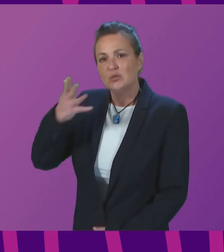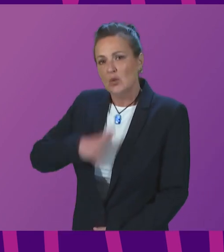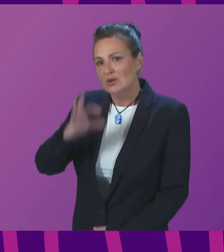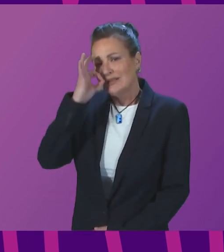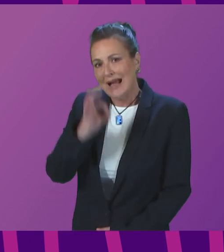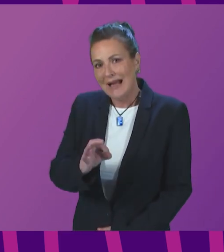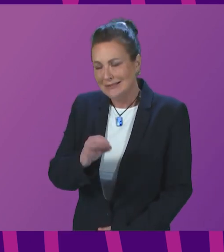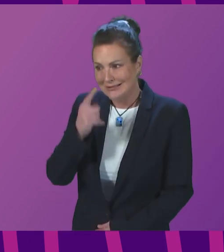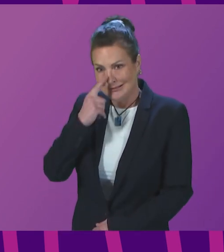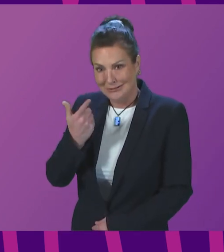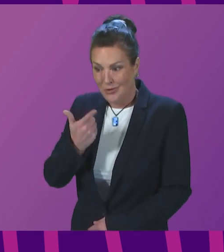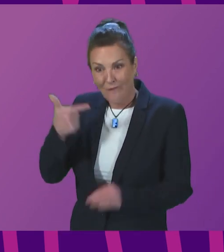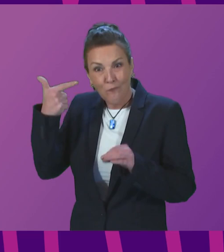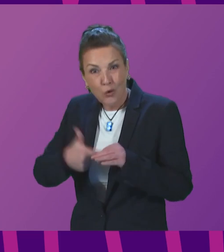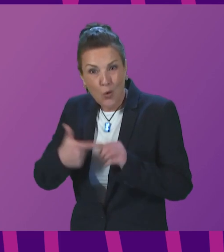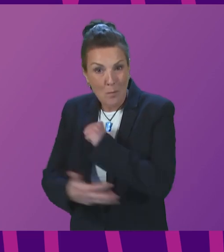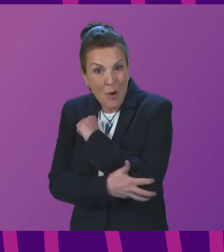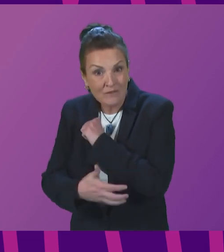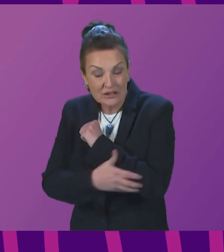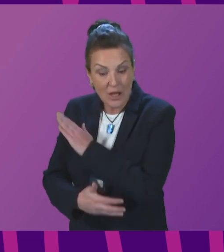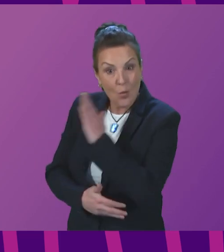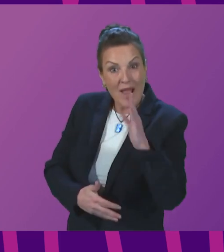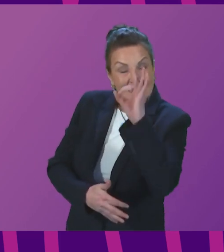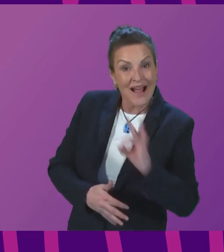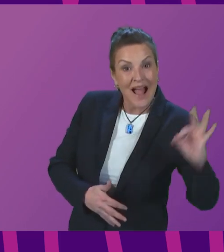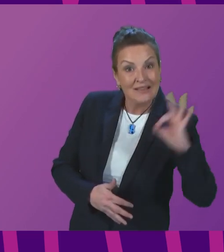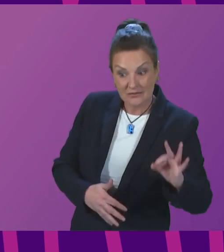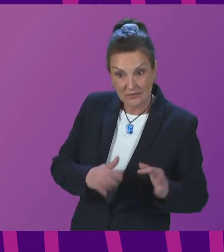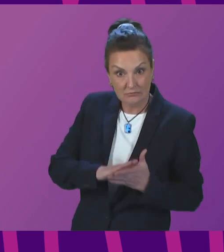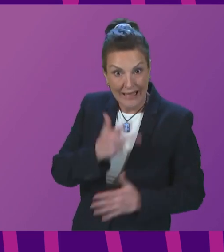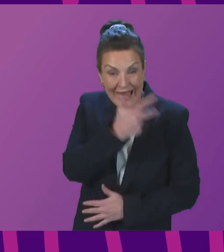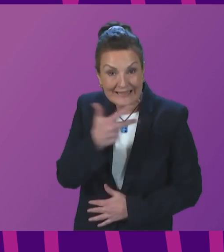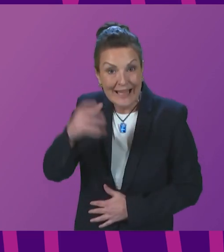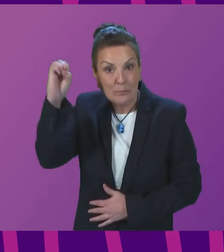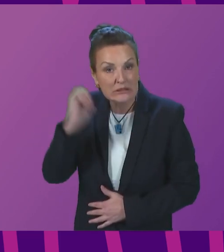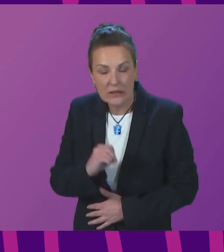Western Isles, where 88 per cent of households are not connected to the gas grid.